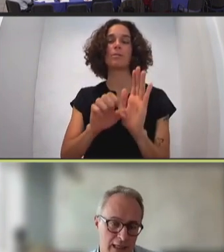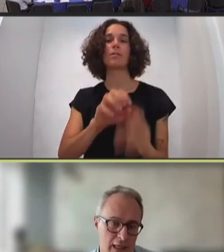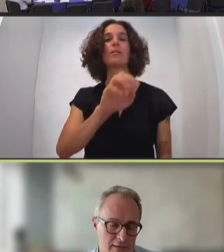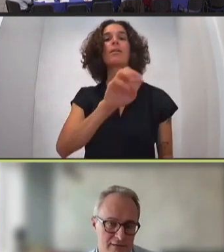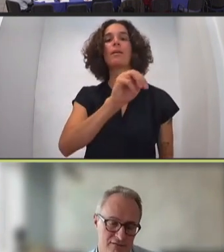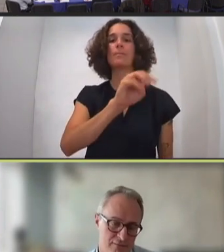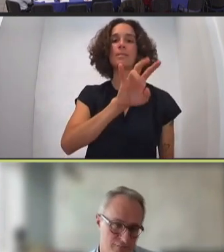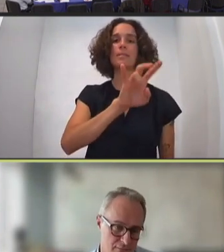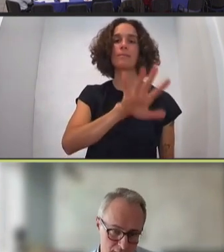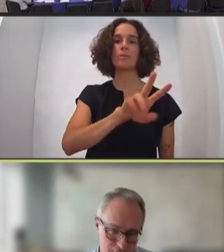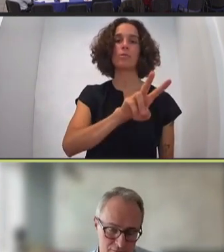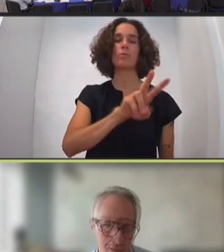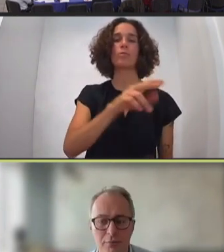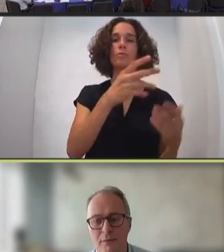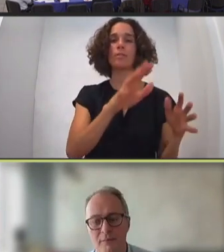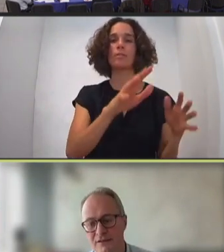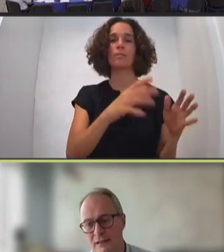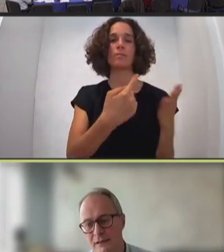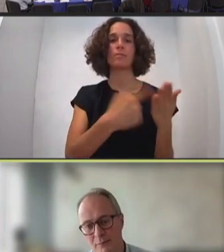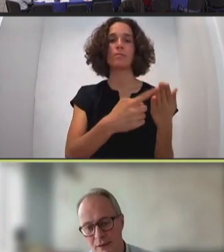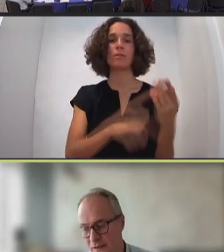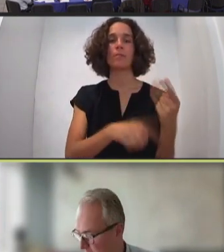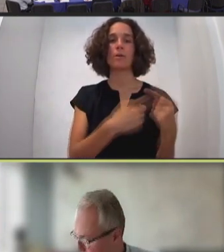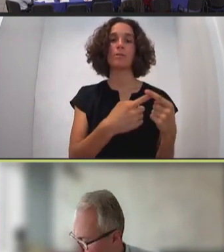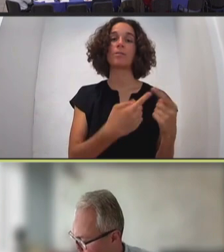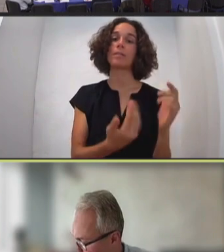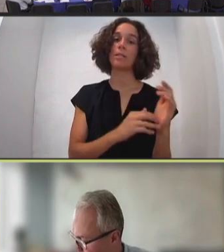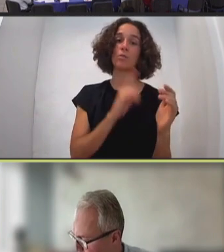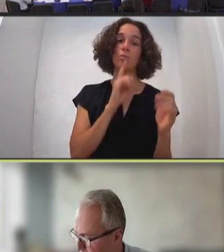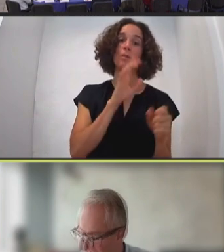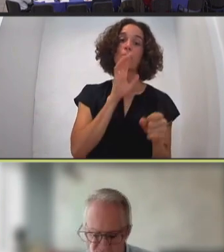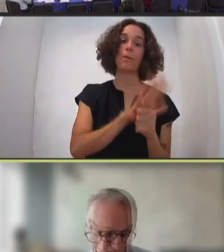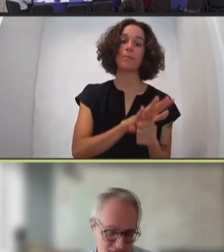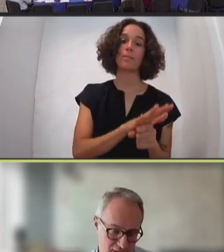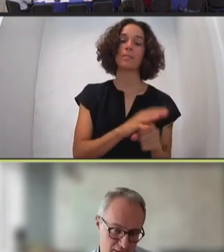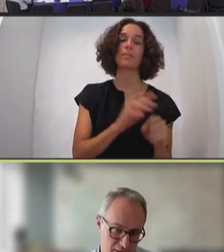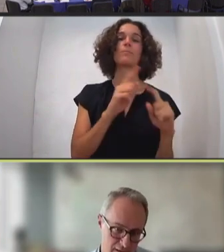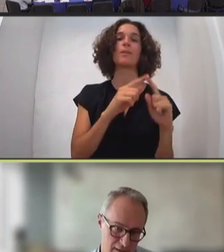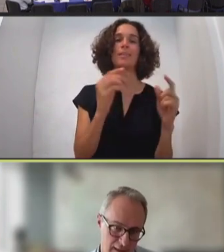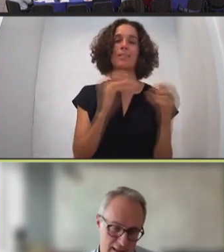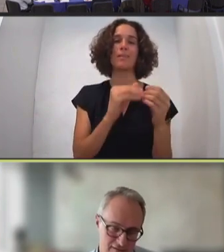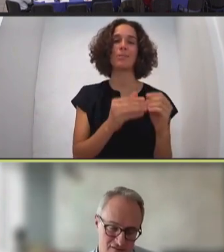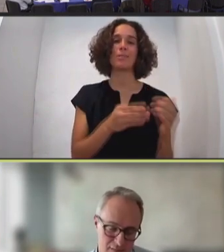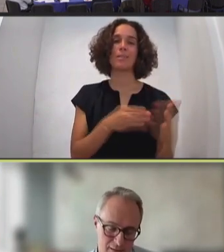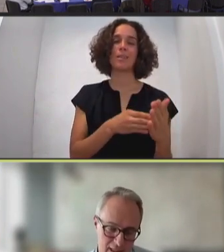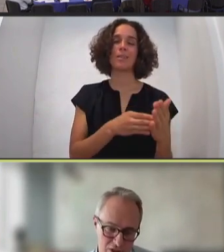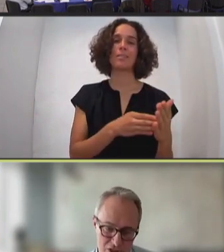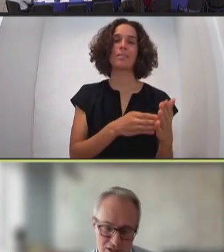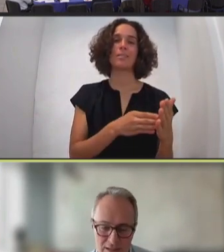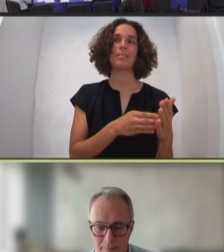again, that's very promising, but the numbers against as it's been mentioned,